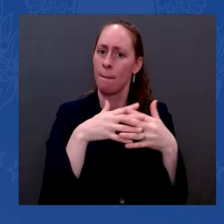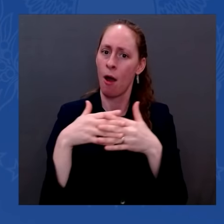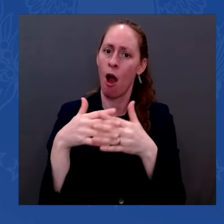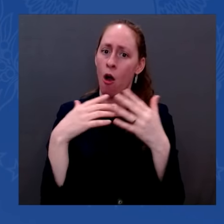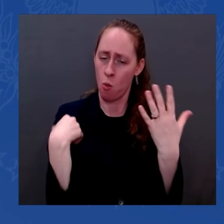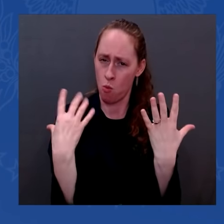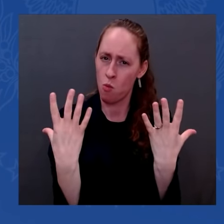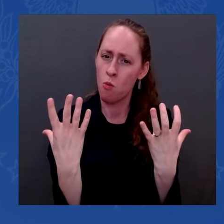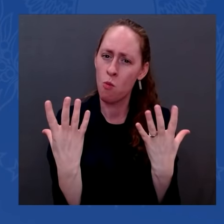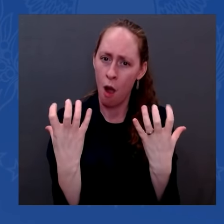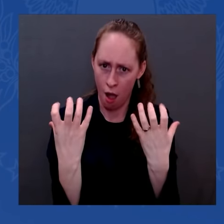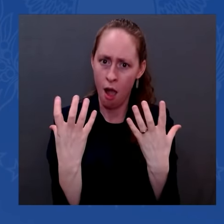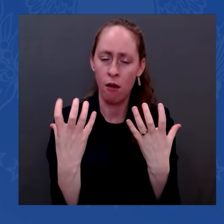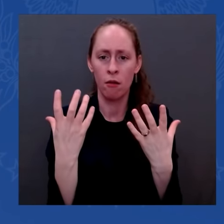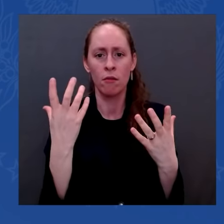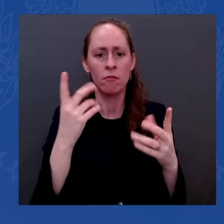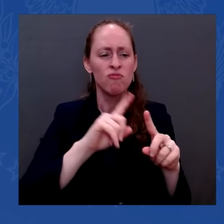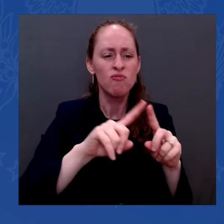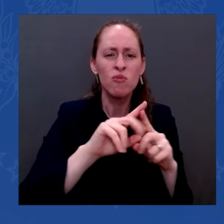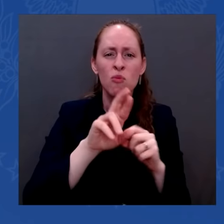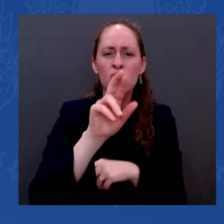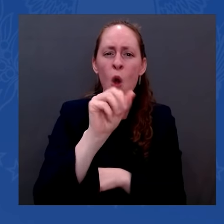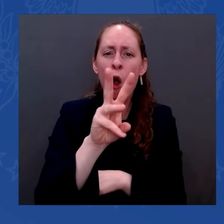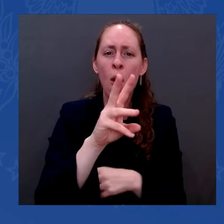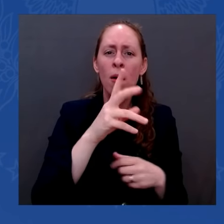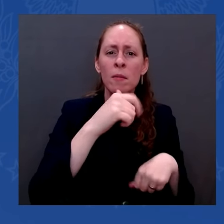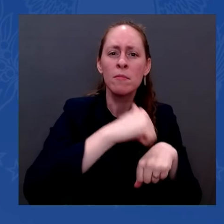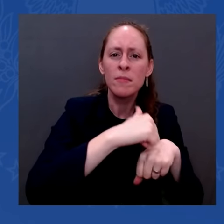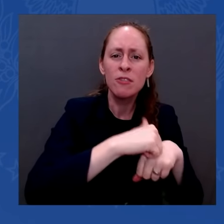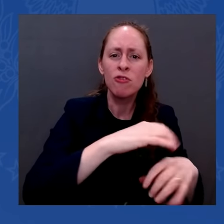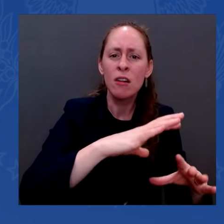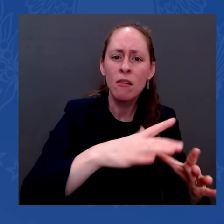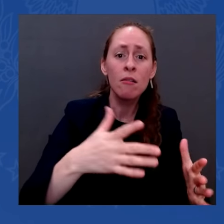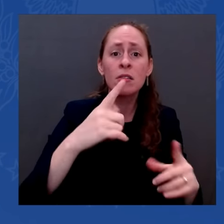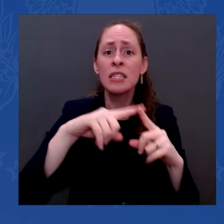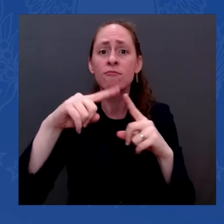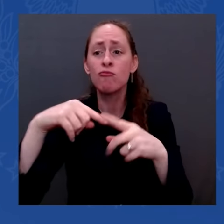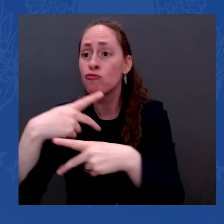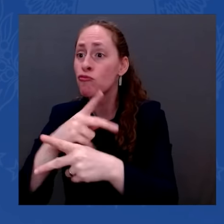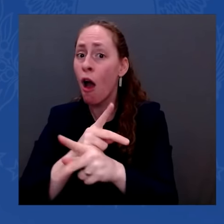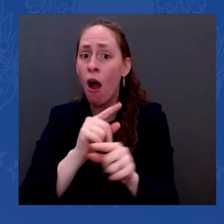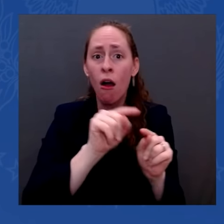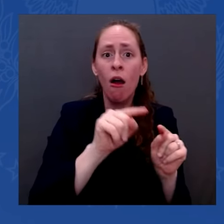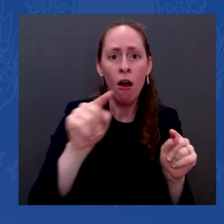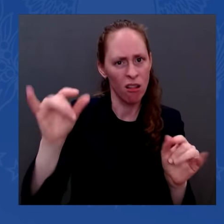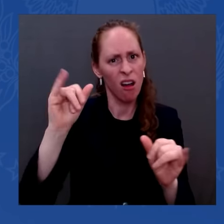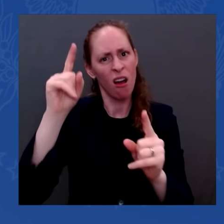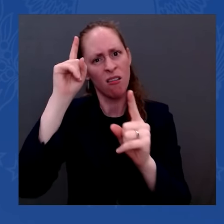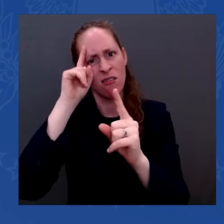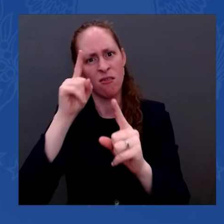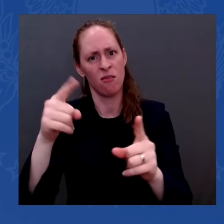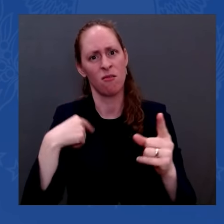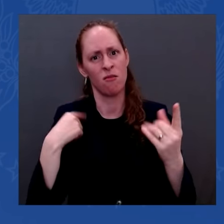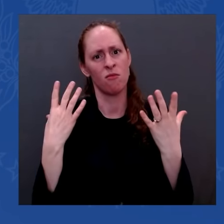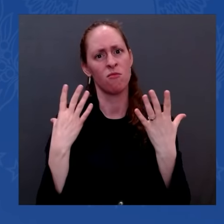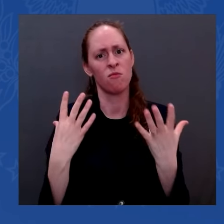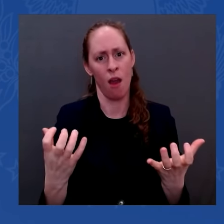It means betting on American workers. And it takes a federal government that doesn't just give up lip service to buying America